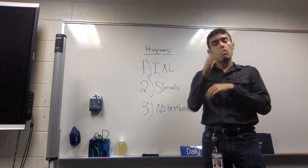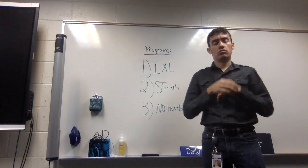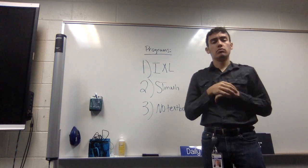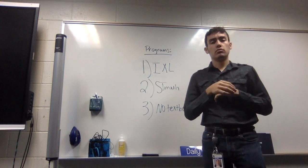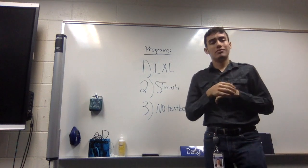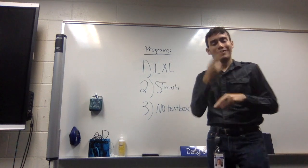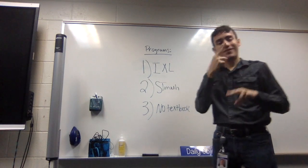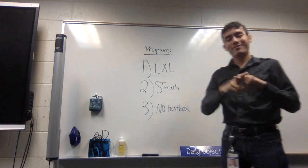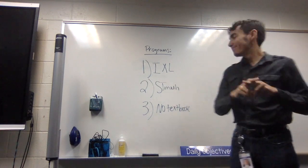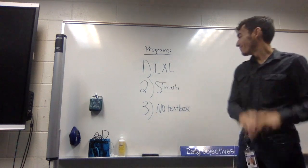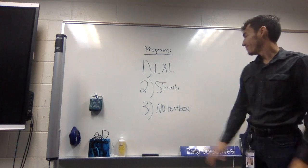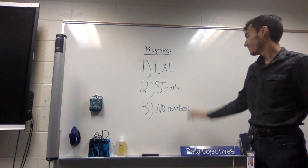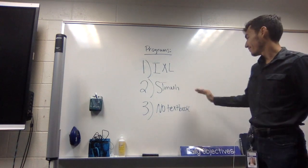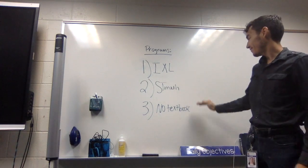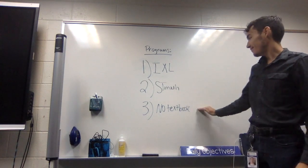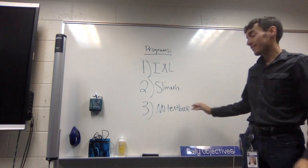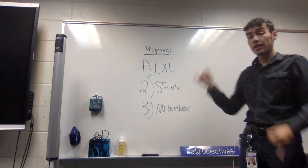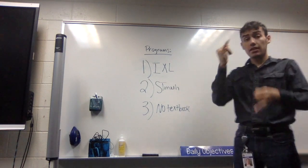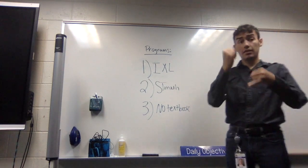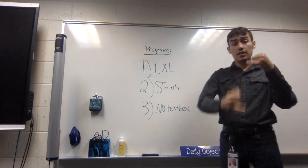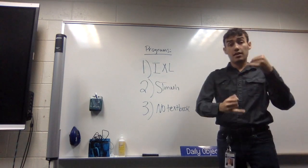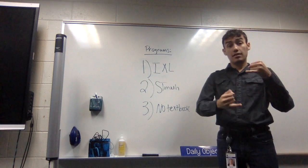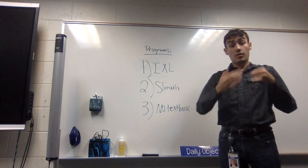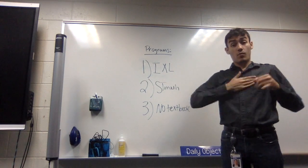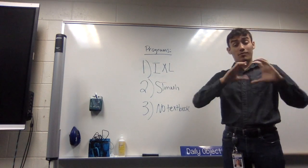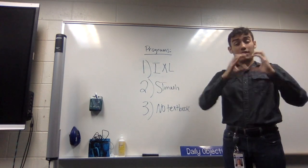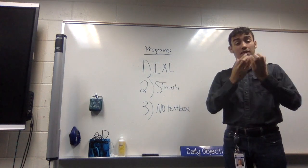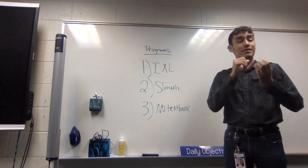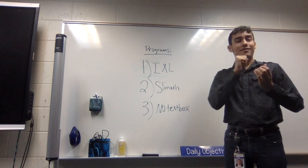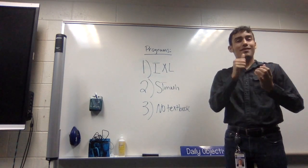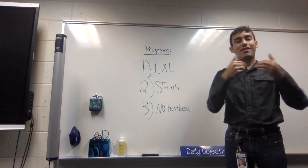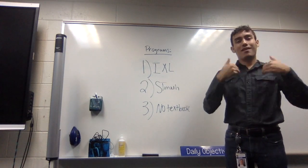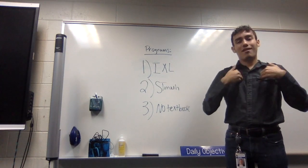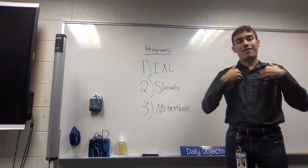they can continue and will be able to solve it eventually. It's so much fun. And, last,